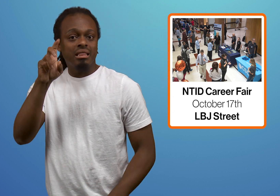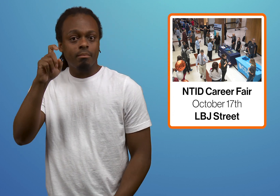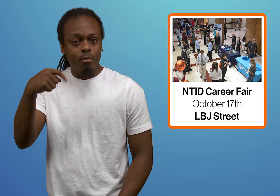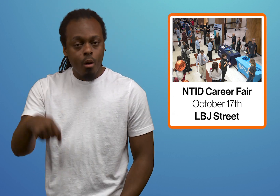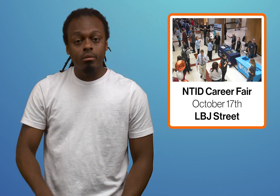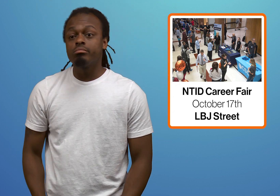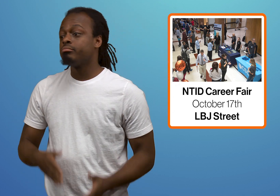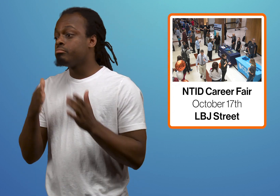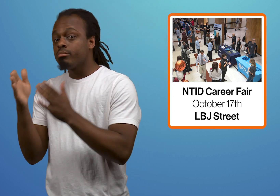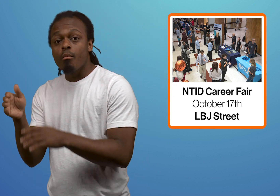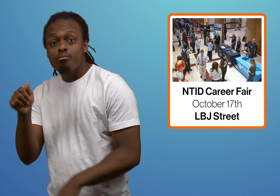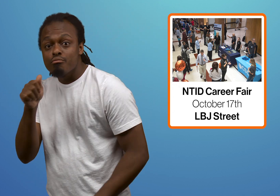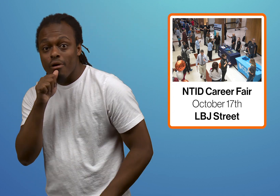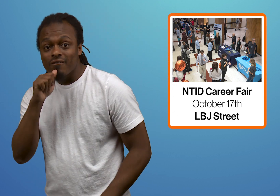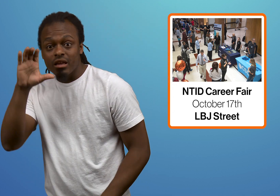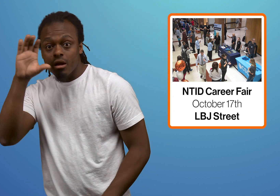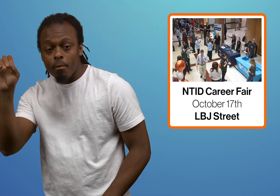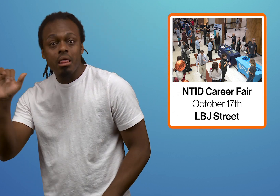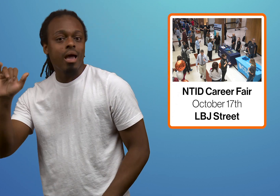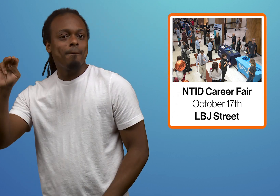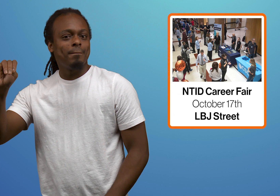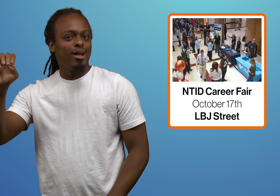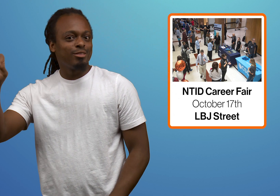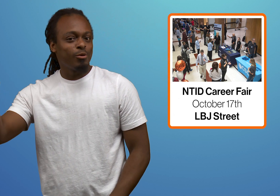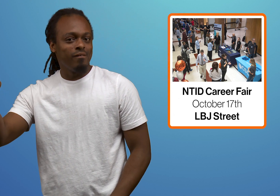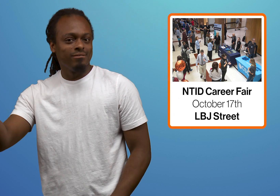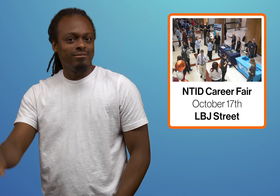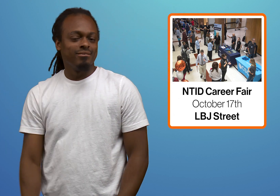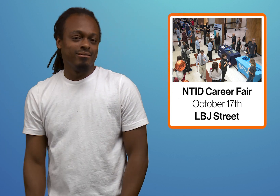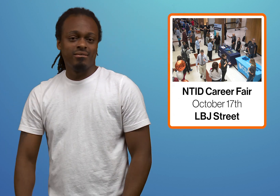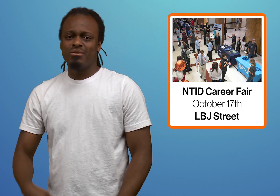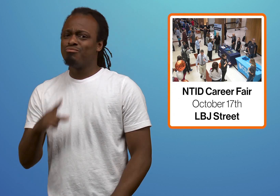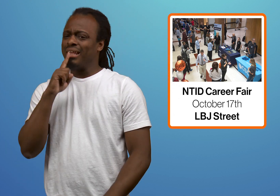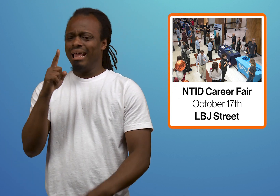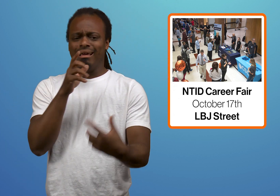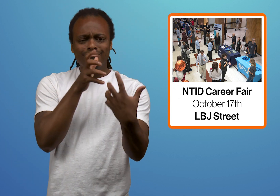and private corporations like Microsoft!